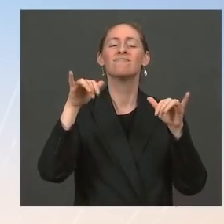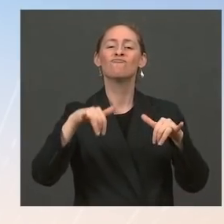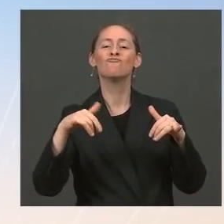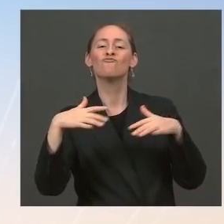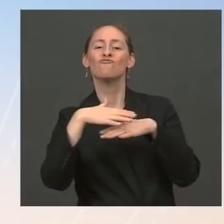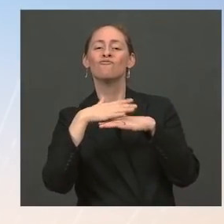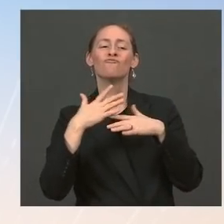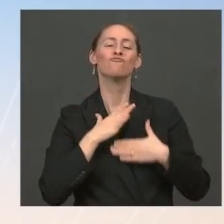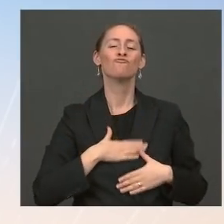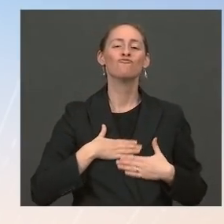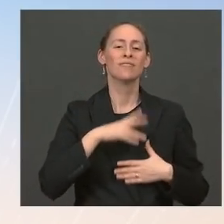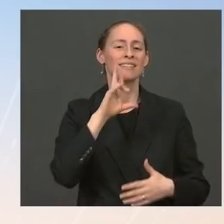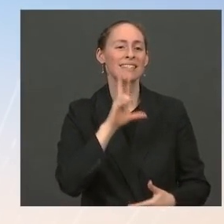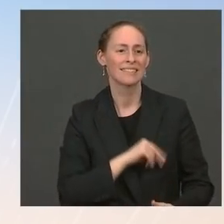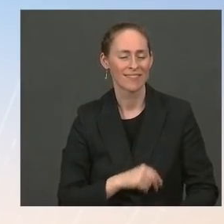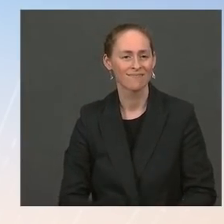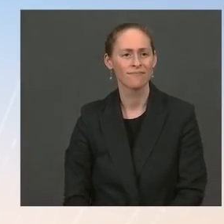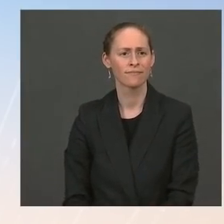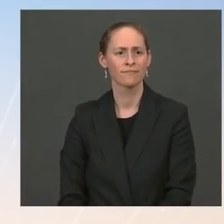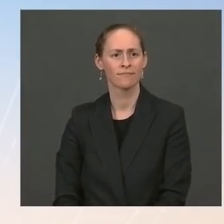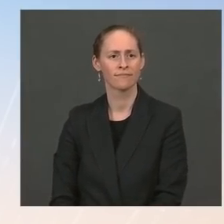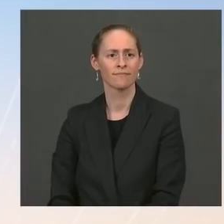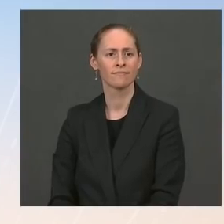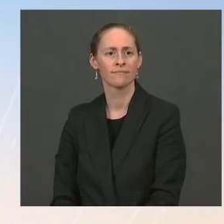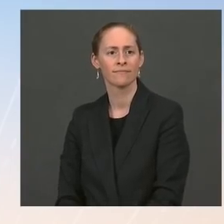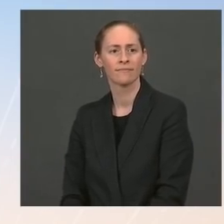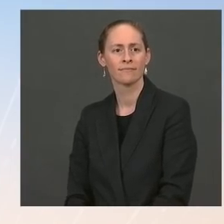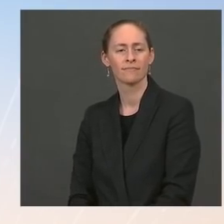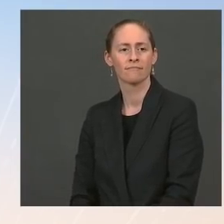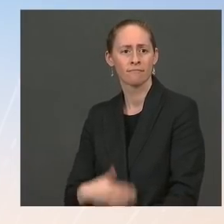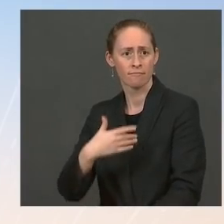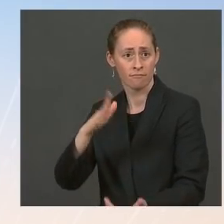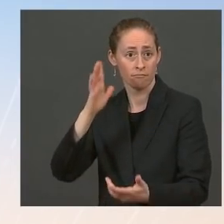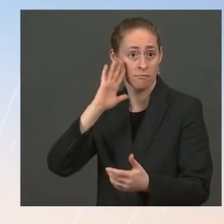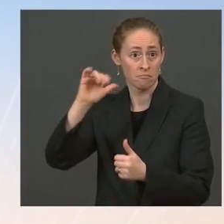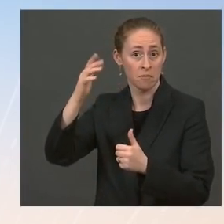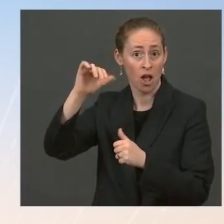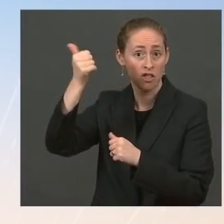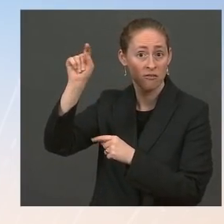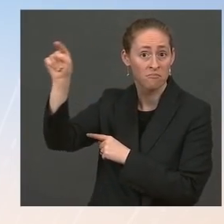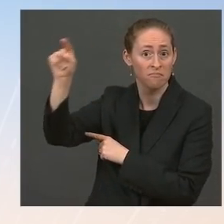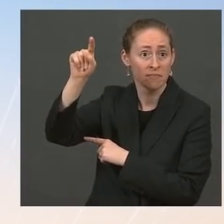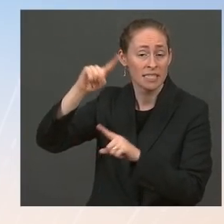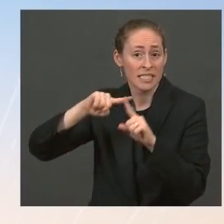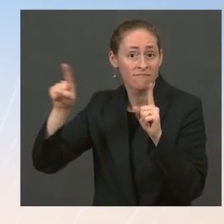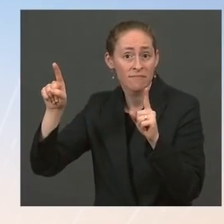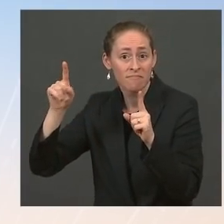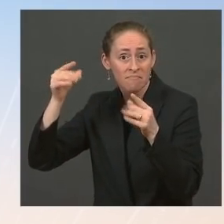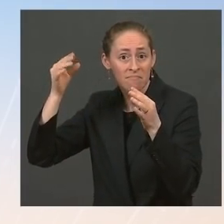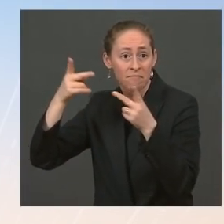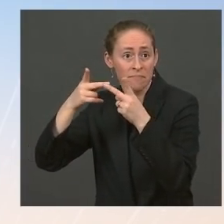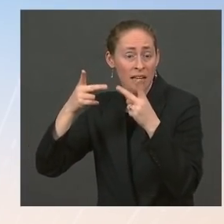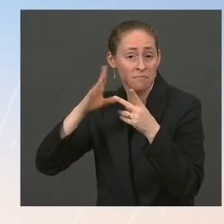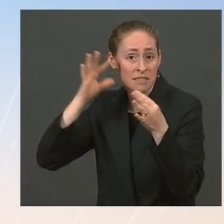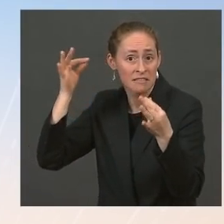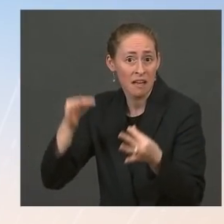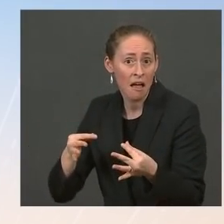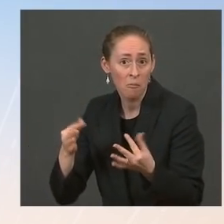or is it just the chair that he's going to be Ms. Psaki: I don't have an update beyond that, but I think you can certainly expect the nominee for the --